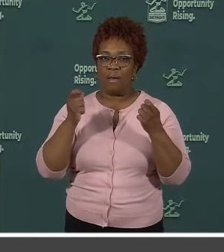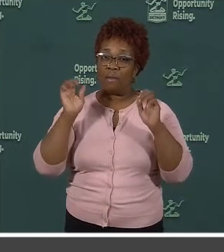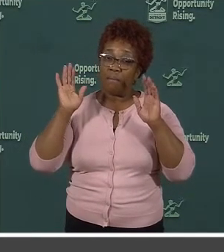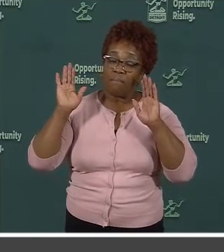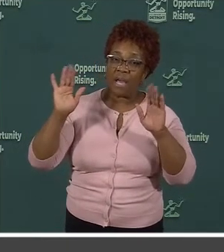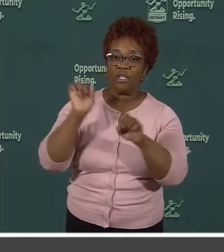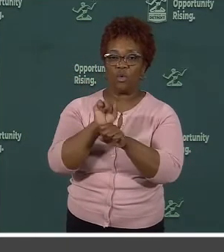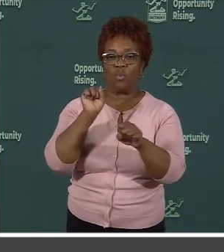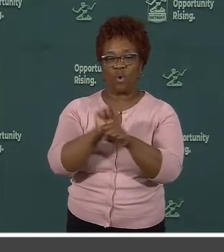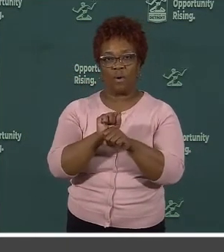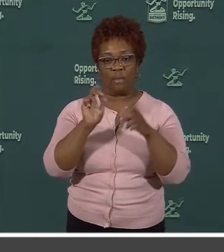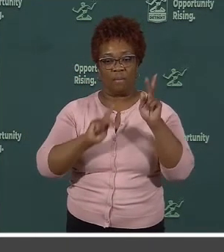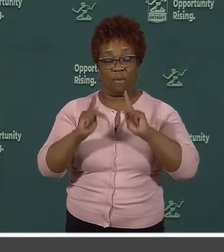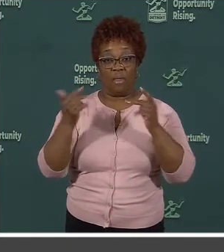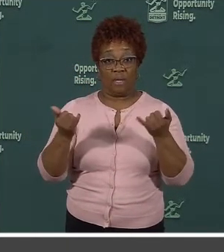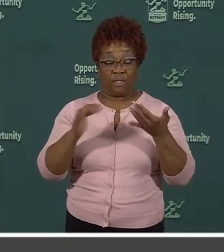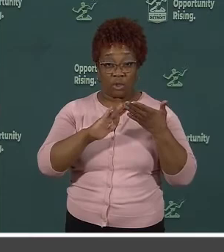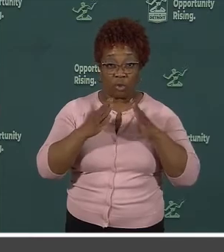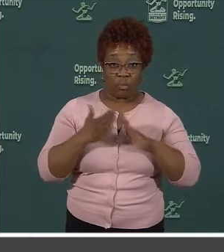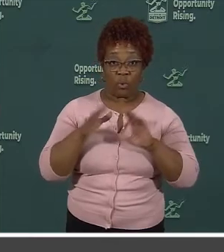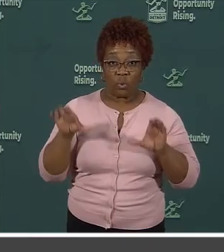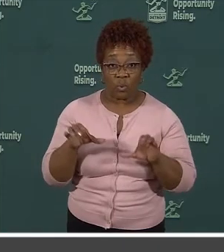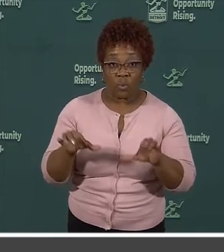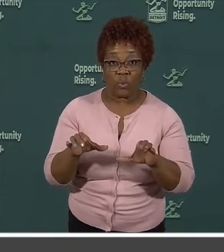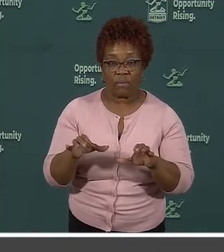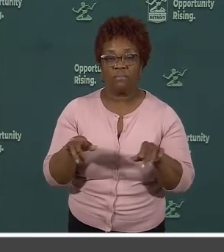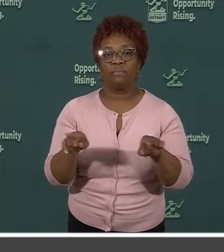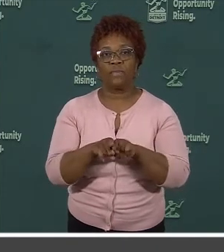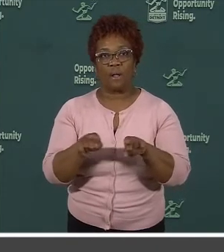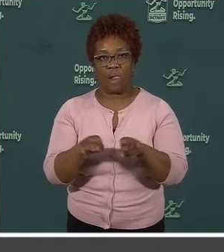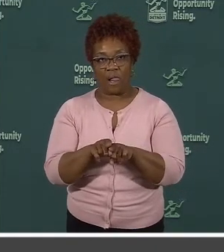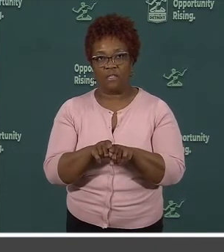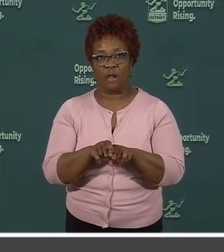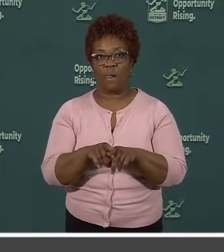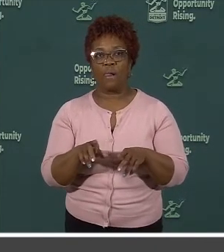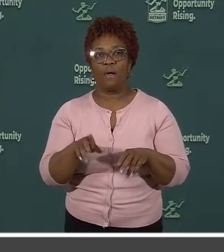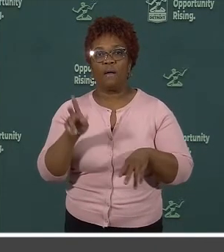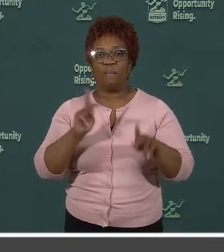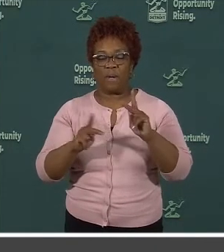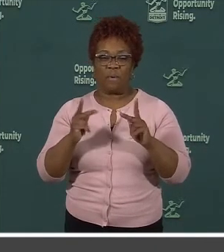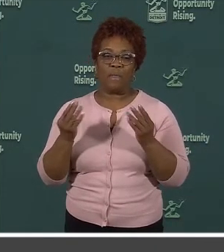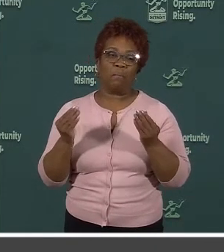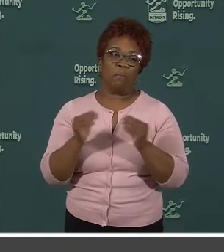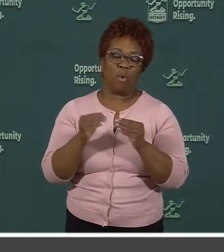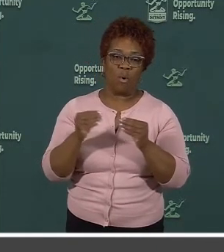COMMUNITY ARE DOING AS WELL AS SOME OF THE ONES WHO GET A LITTLE BIT MORE PUBLICITY BUT IT'S TIME TO BE PROUD OF WHAT